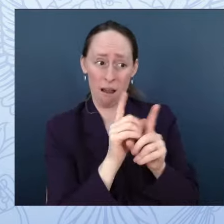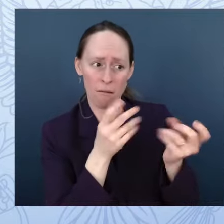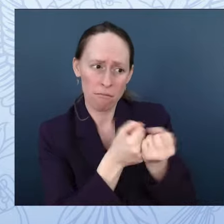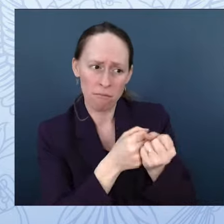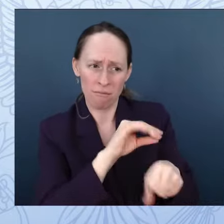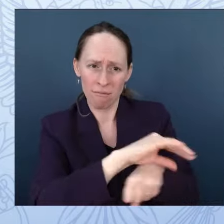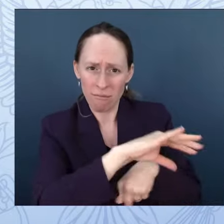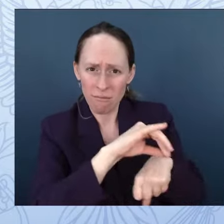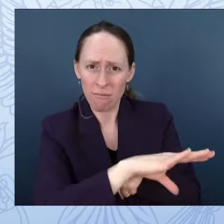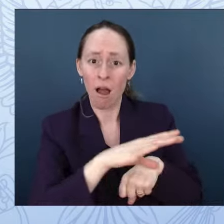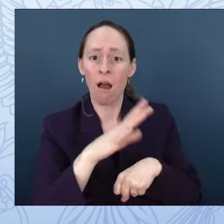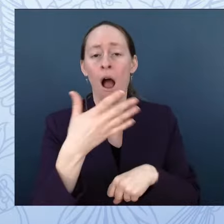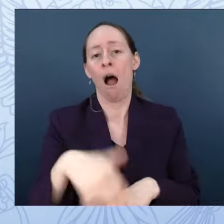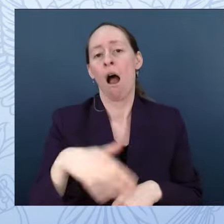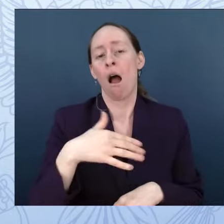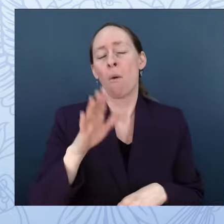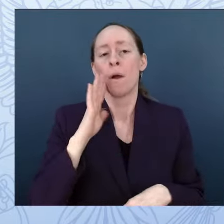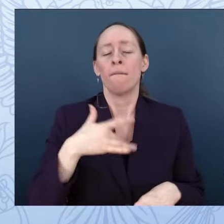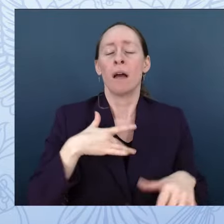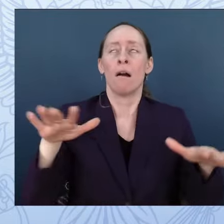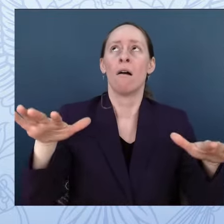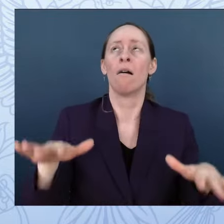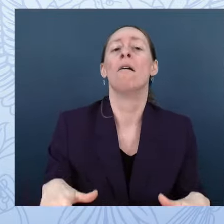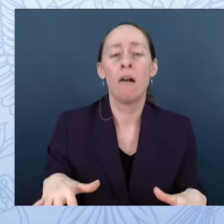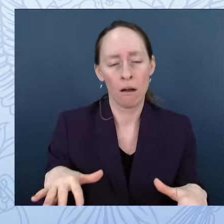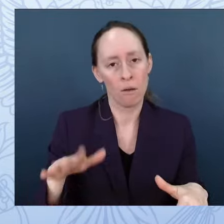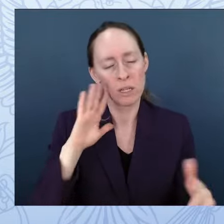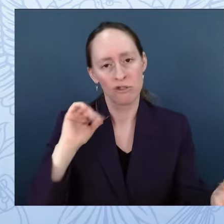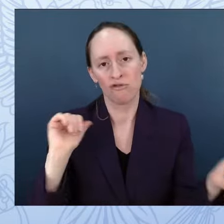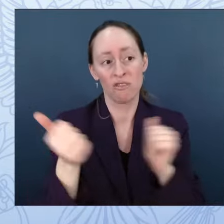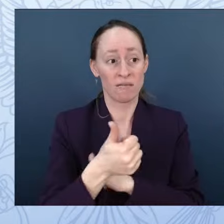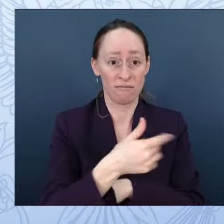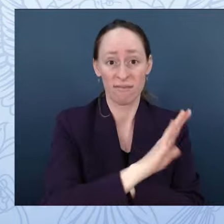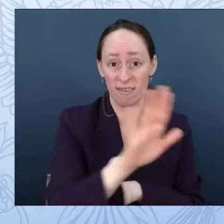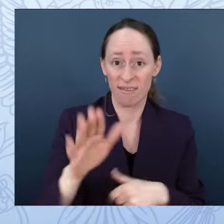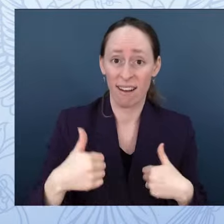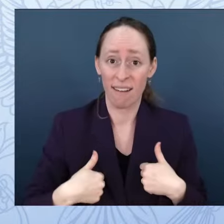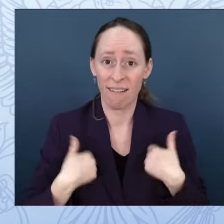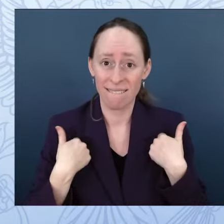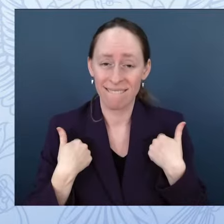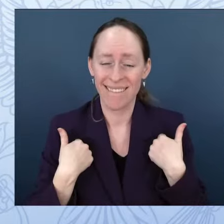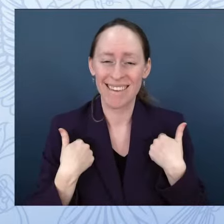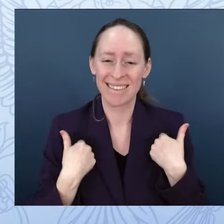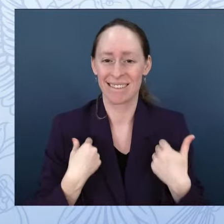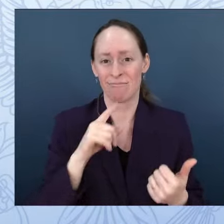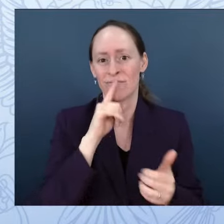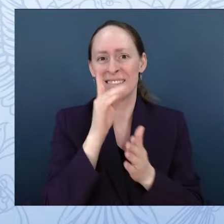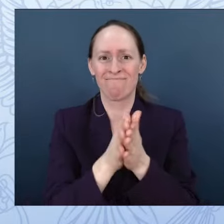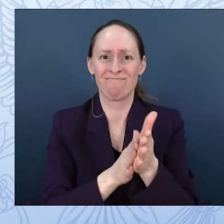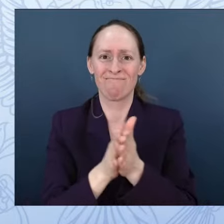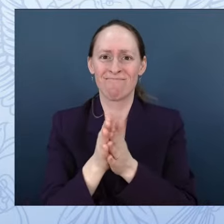So I know all of us want to see the day where we can stand together and say that the fight against cancer has been won. Through initiatives like this one,